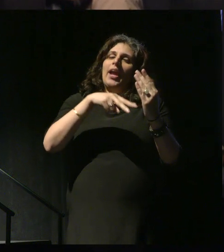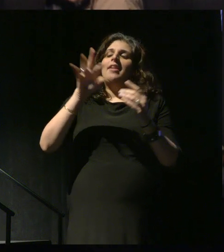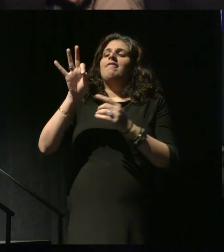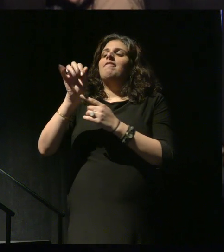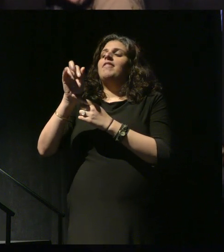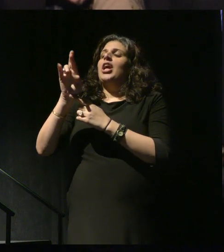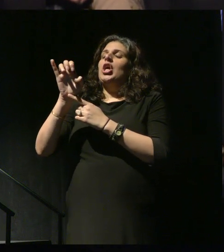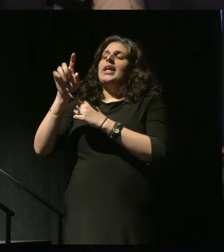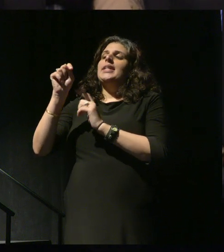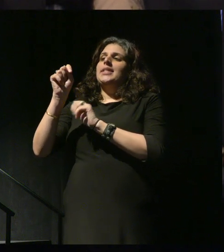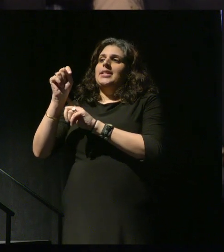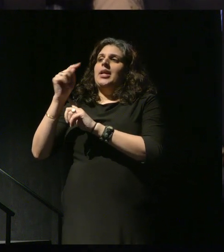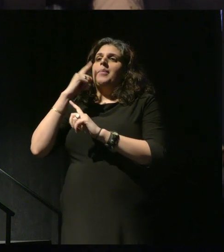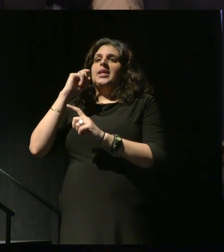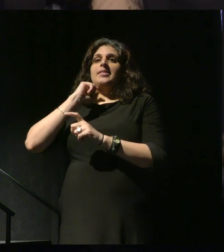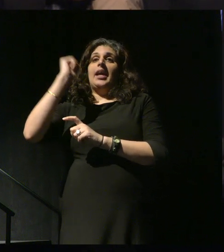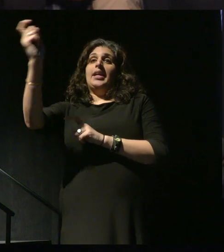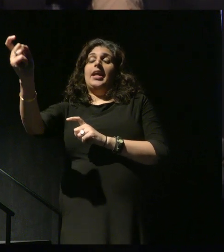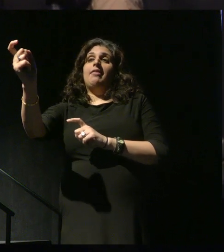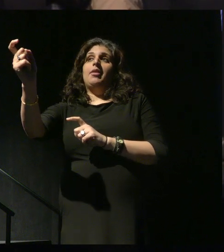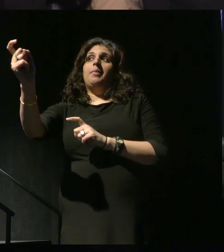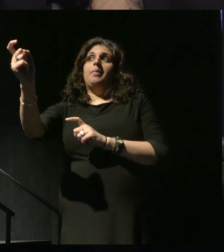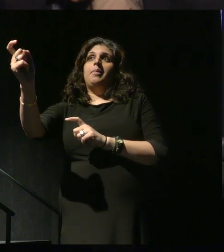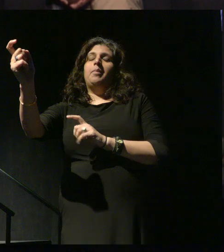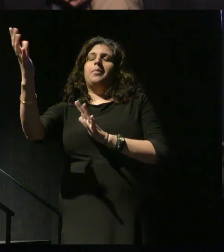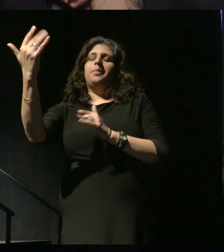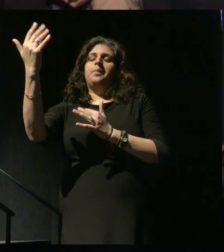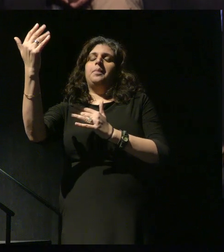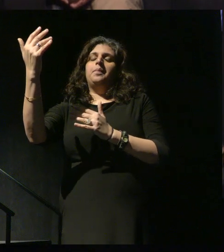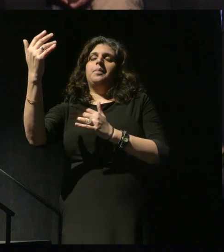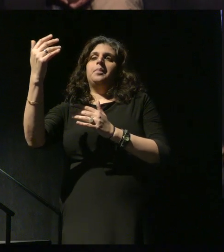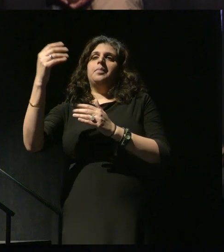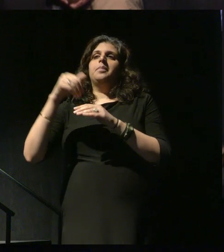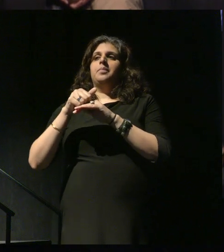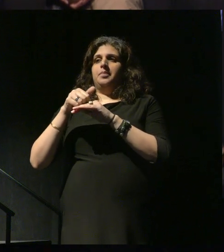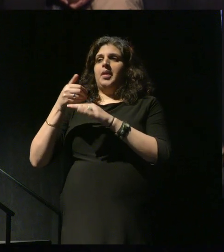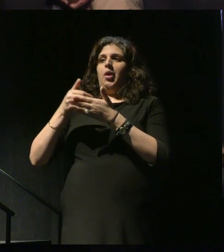because I gave him an arc, advanced reader copy of Ferris.